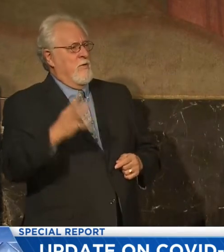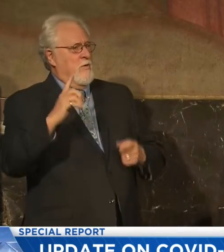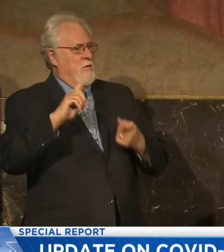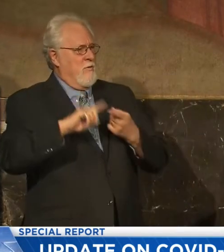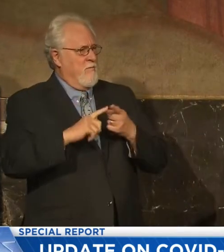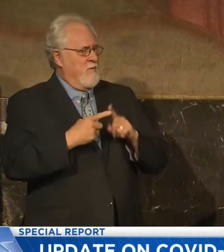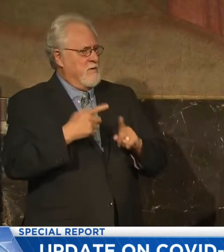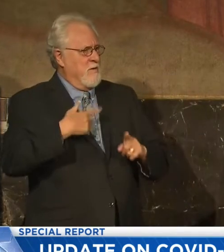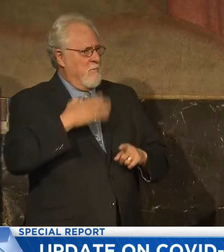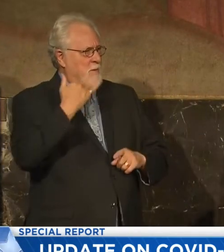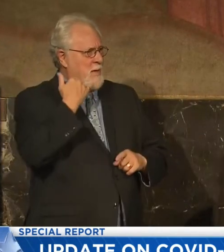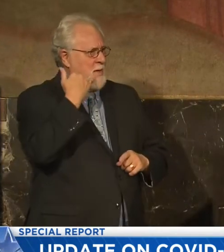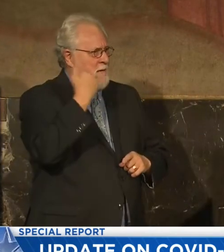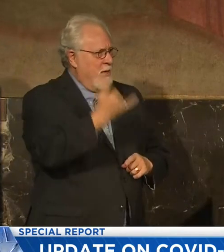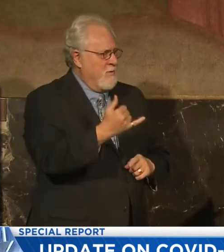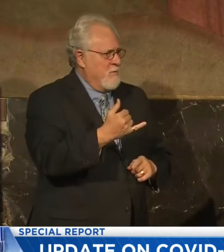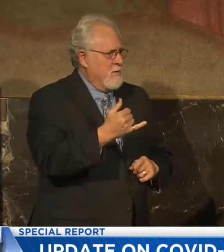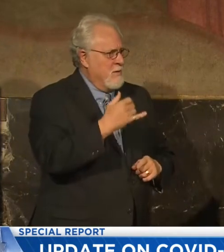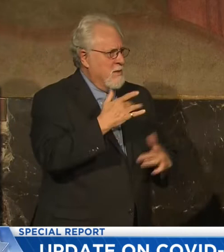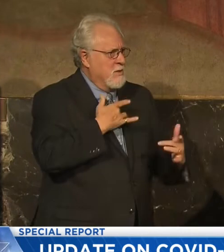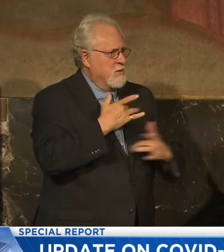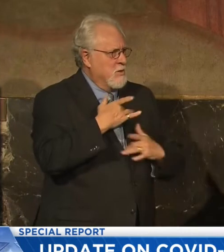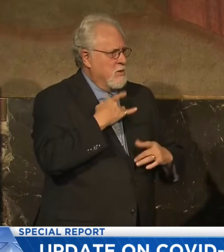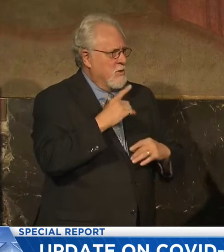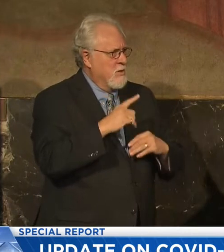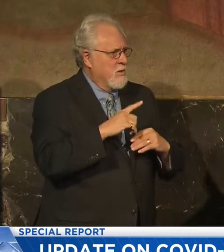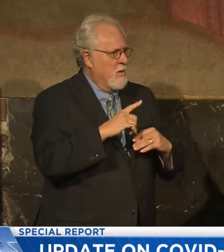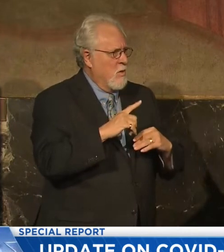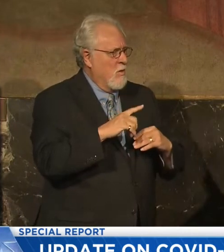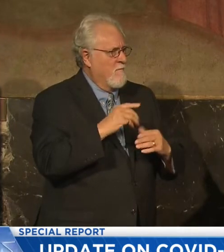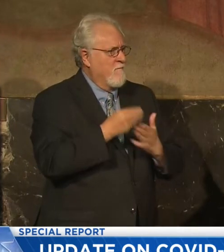JUST GRADUATED FROM HIGH SCHOOL. HE'LL BE AT LSU IN THE FALL. [ TOO FAR FROM MICROPHONE ]